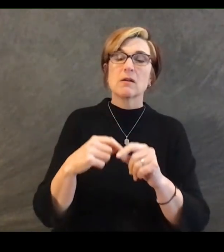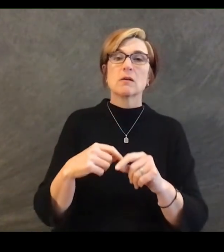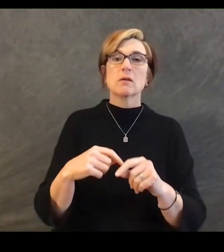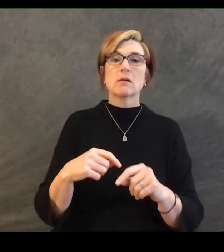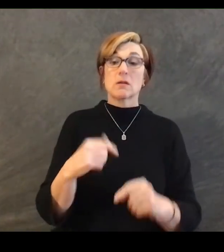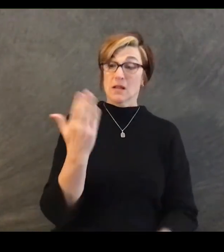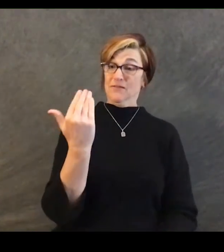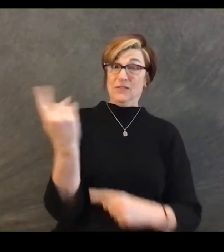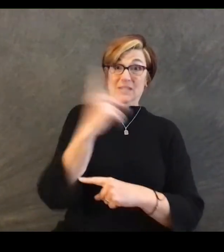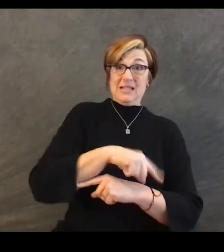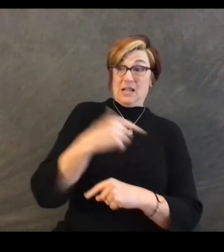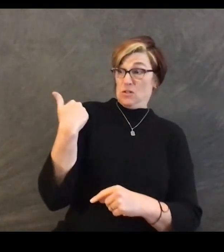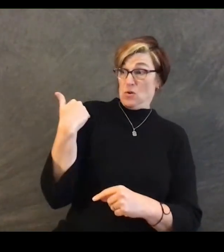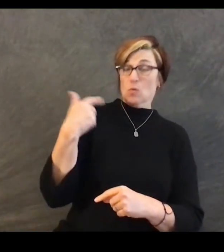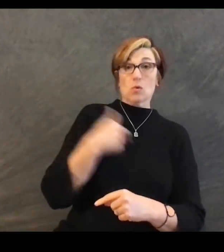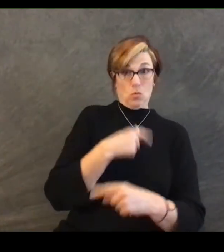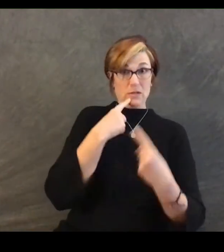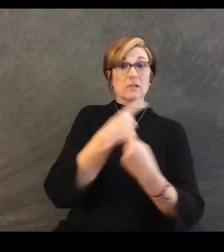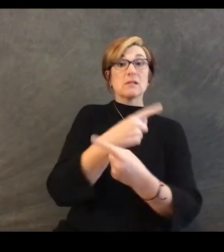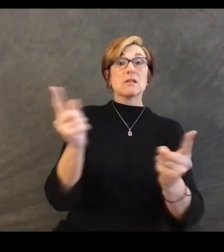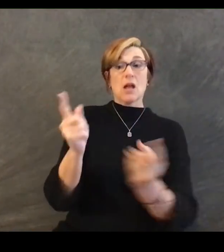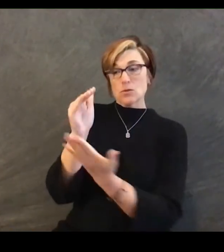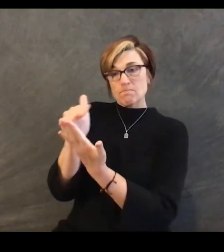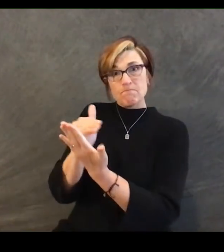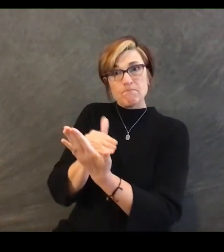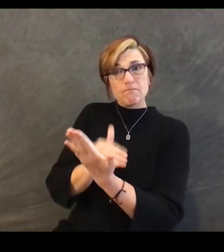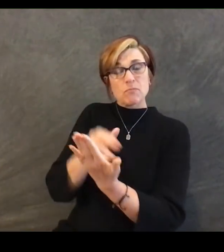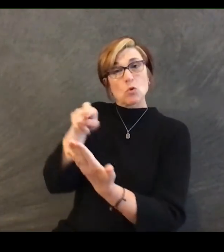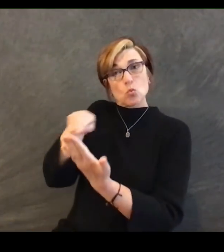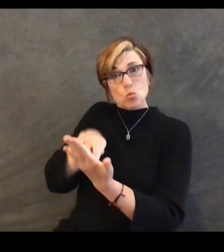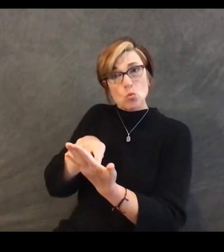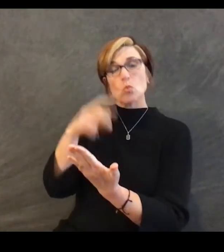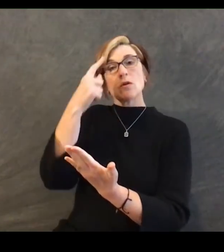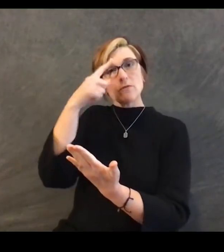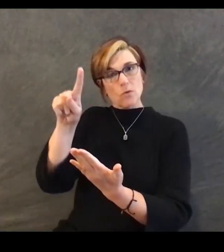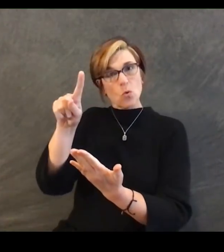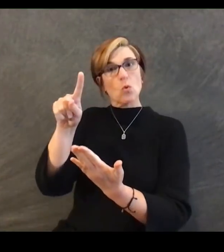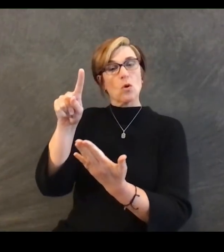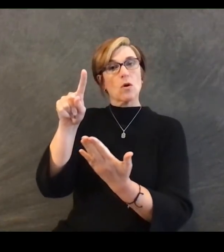virus on Sunday I announced that this campaign will be extended until April